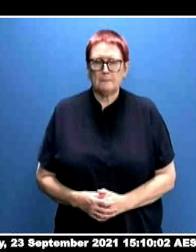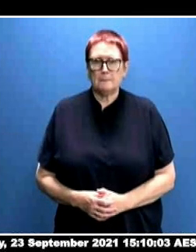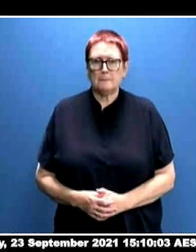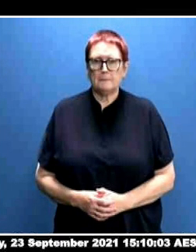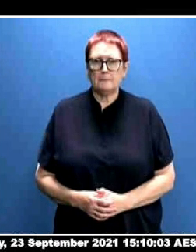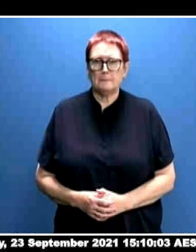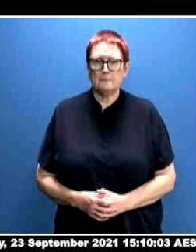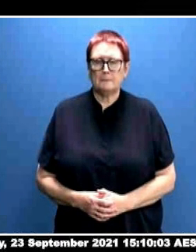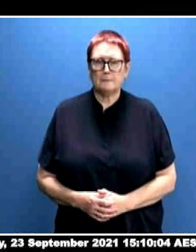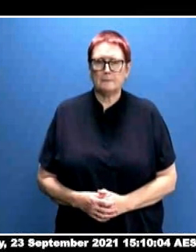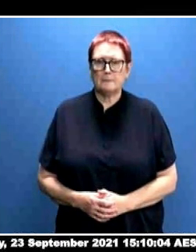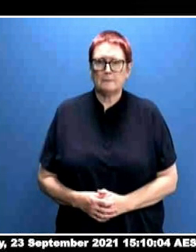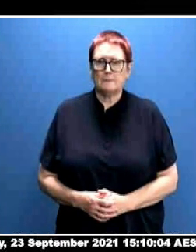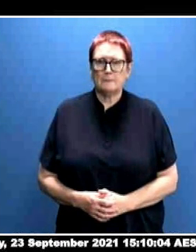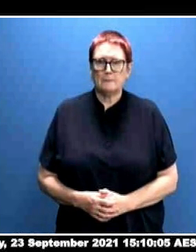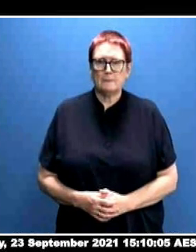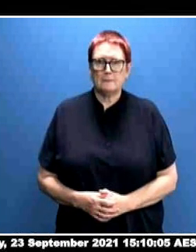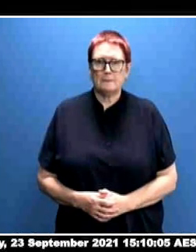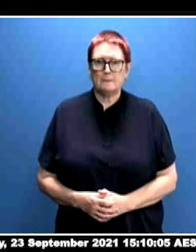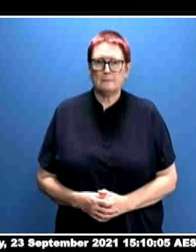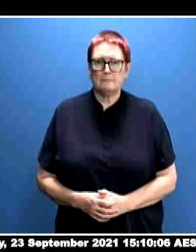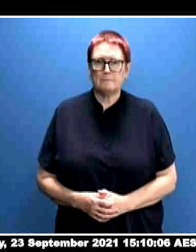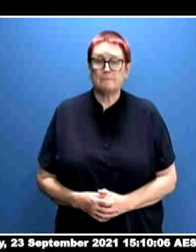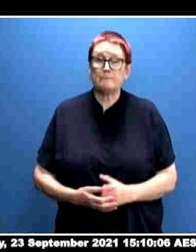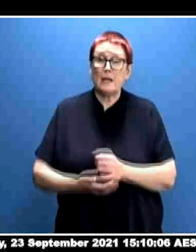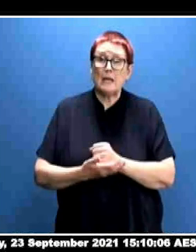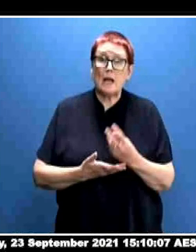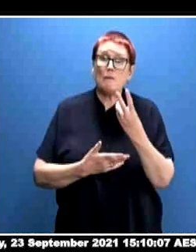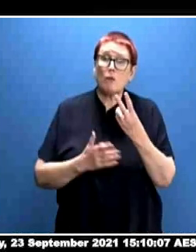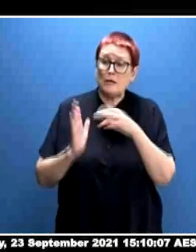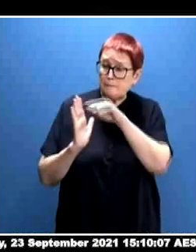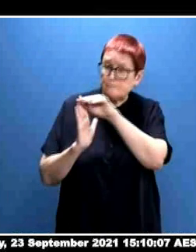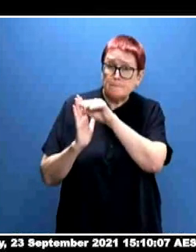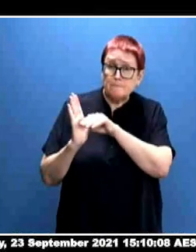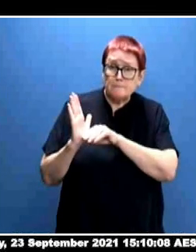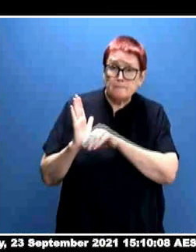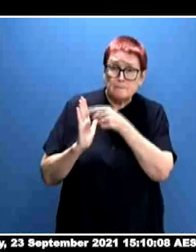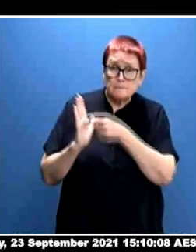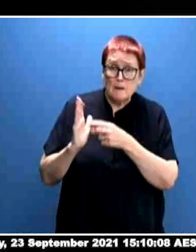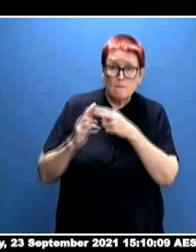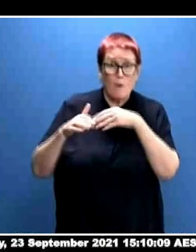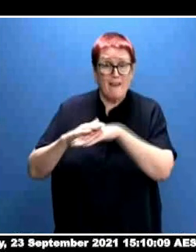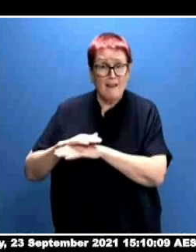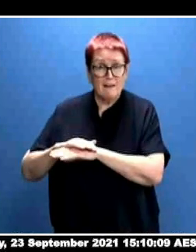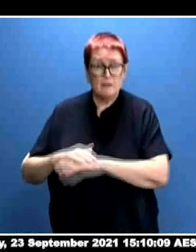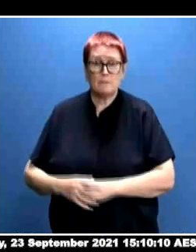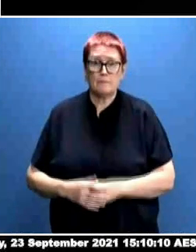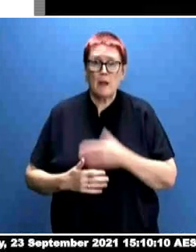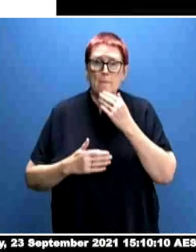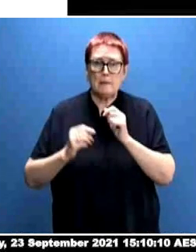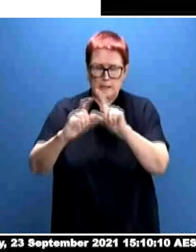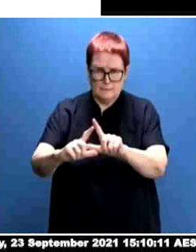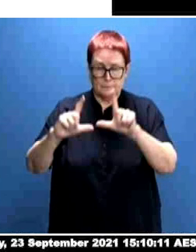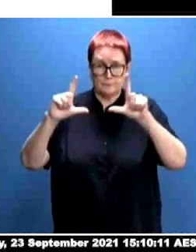Page 5 at point 3 eligibility criteria, and could we just zoom in on that, thanks.